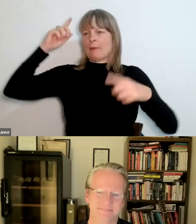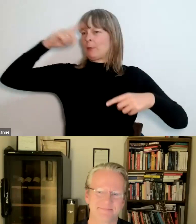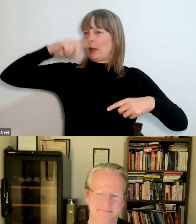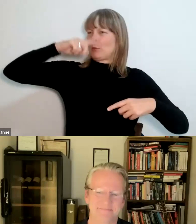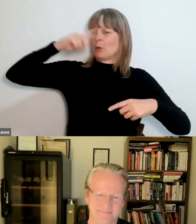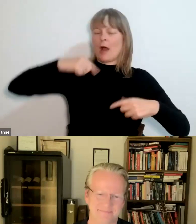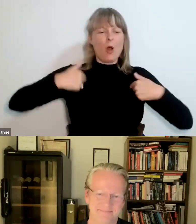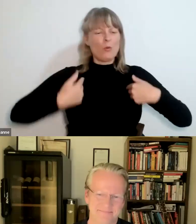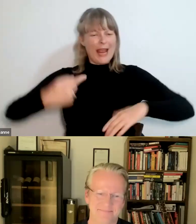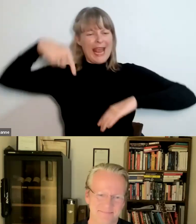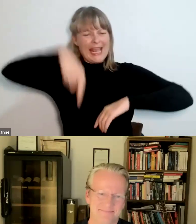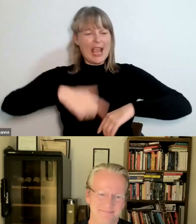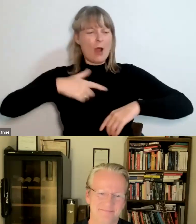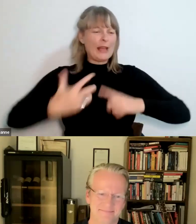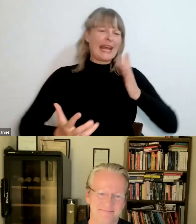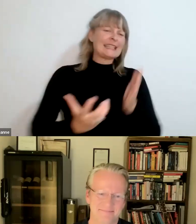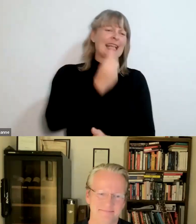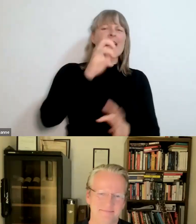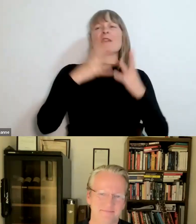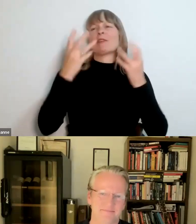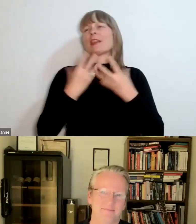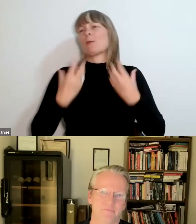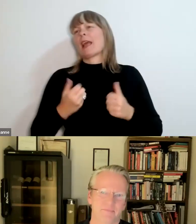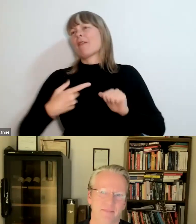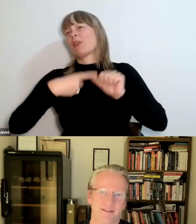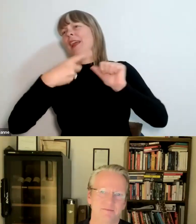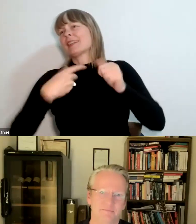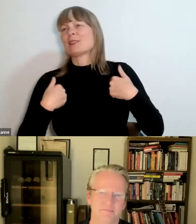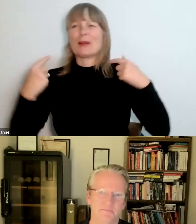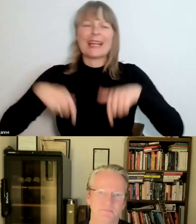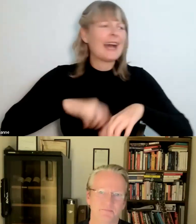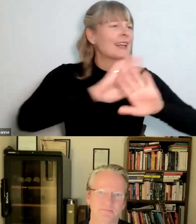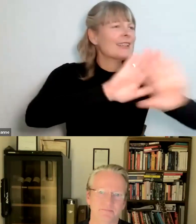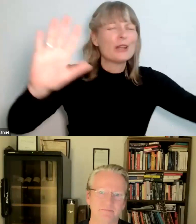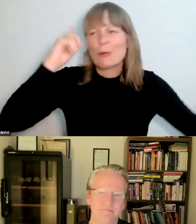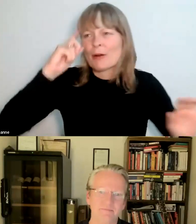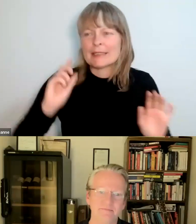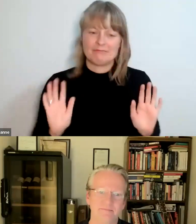that Pasi and I talked about very early on was we were not going to be academics that rode in